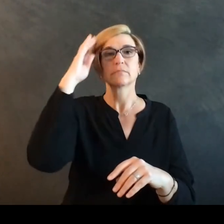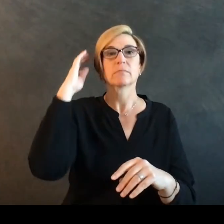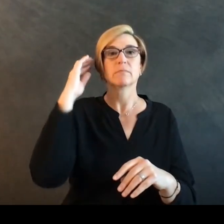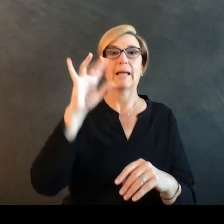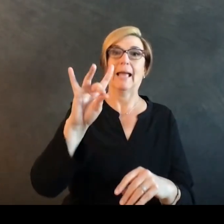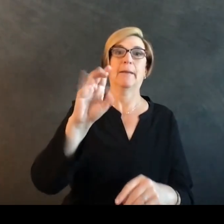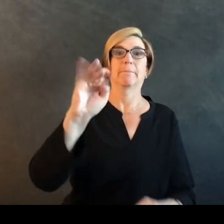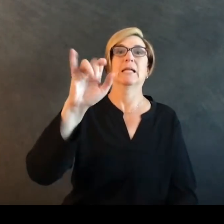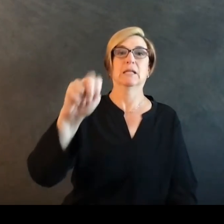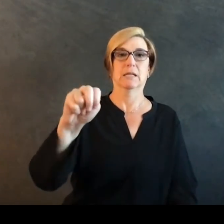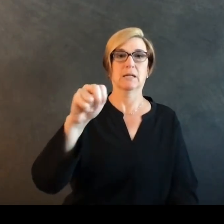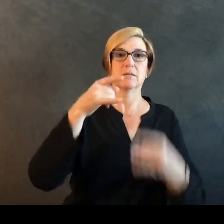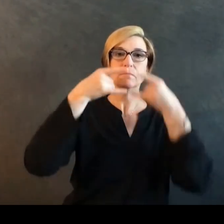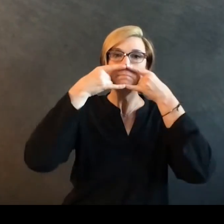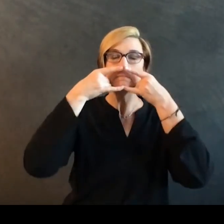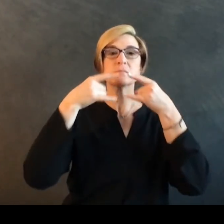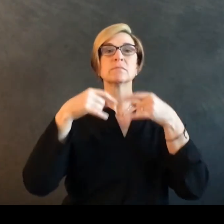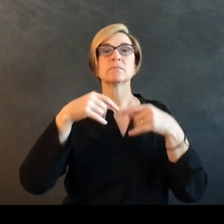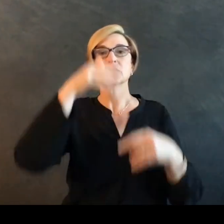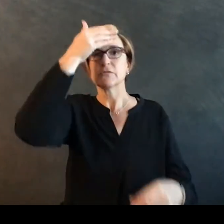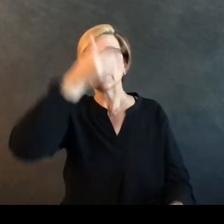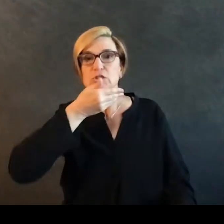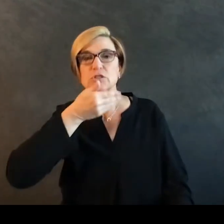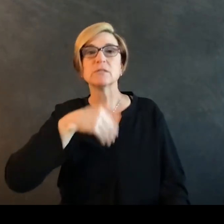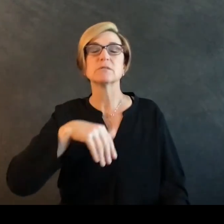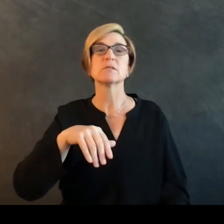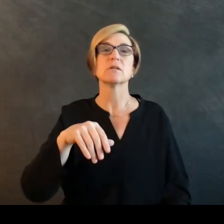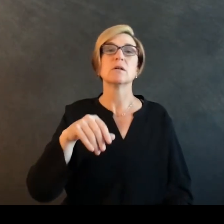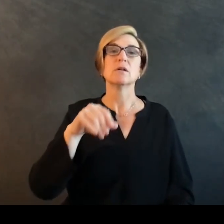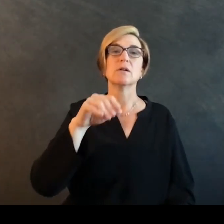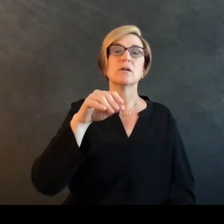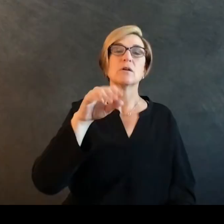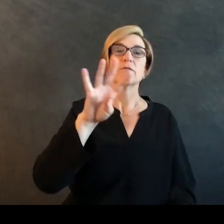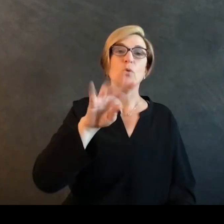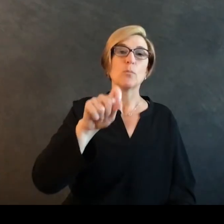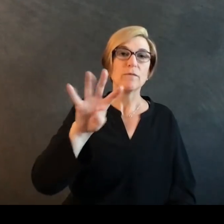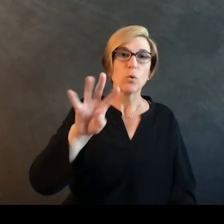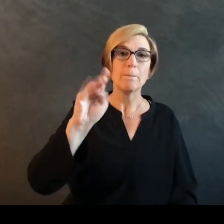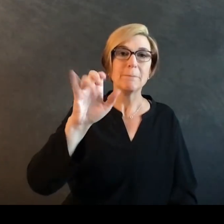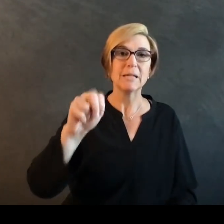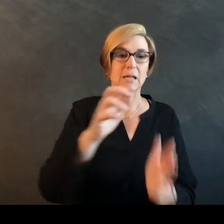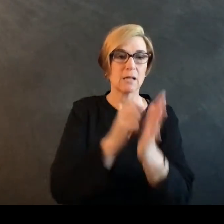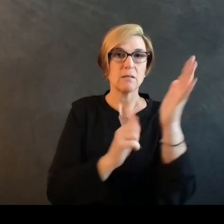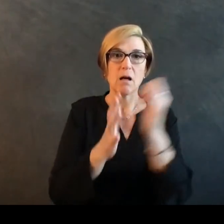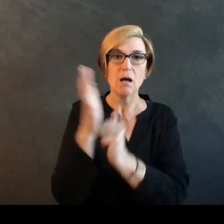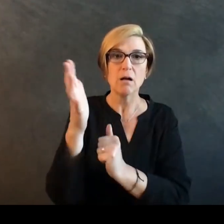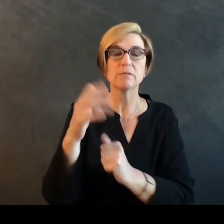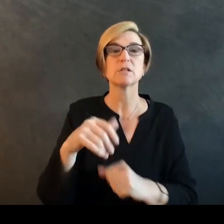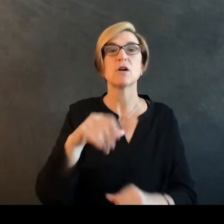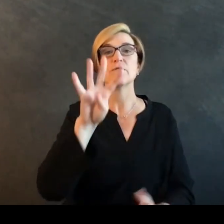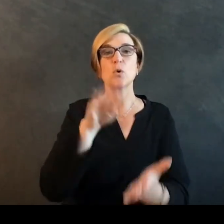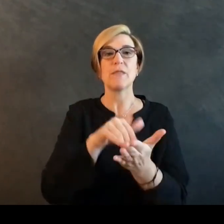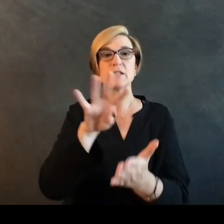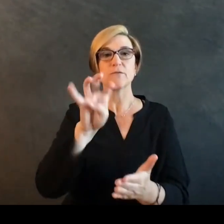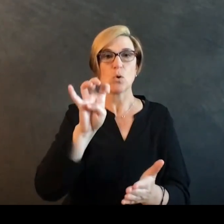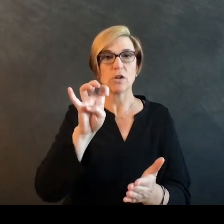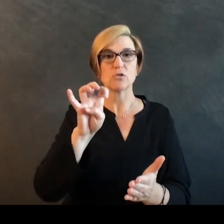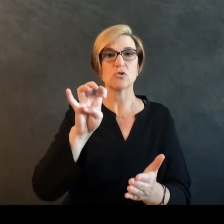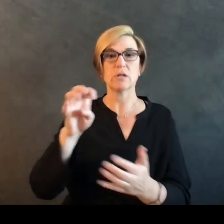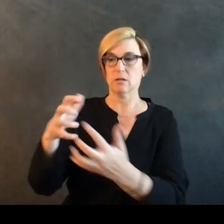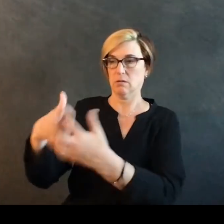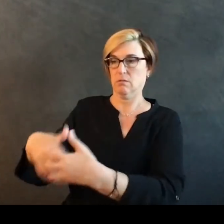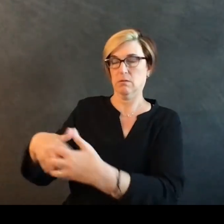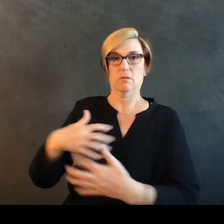shields 1.4 million gloves and 4400 ventilators just to the city and to the